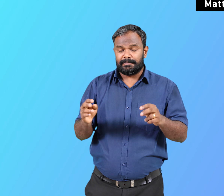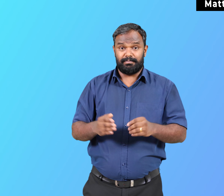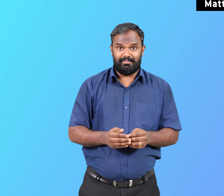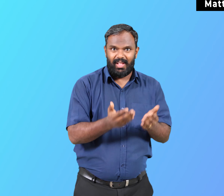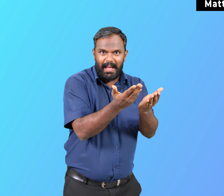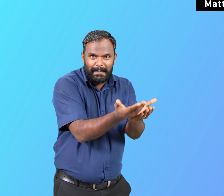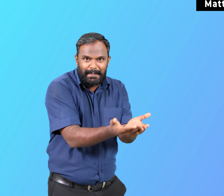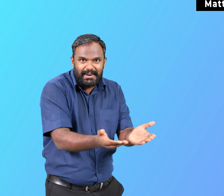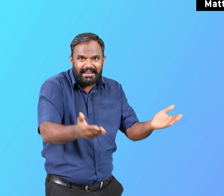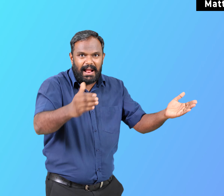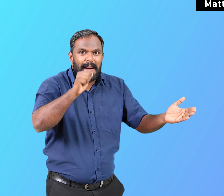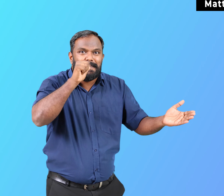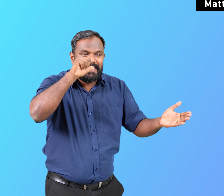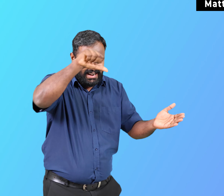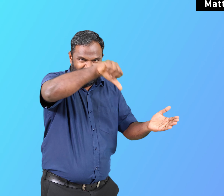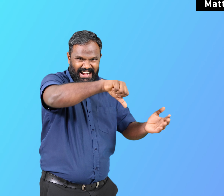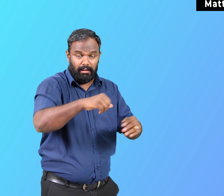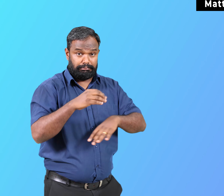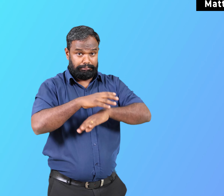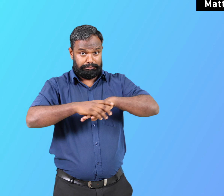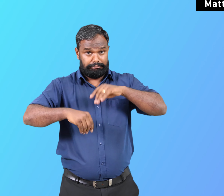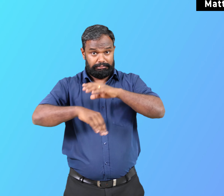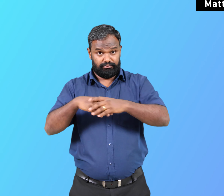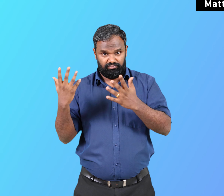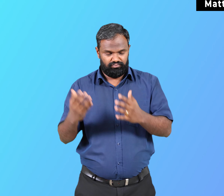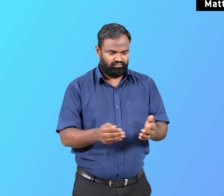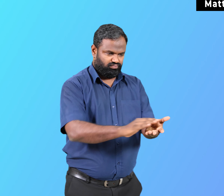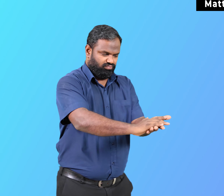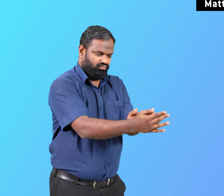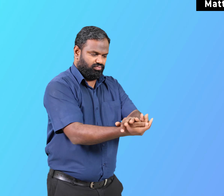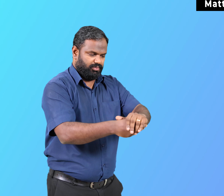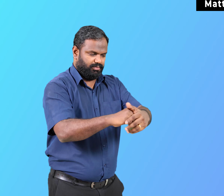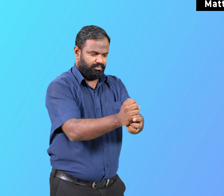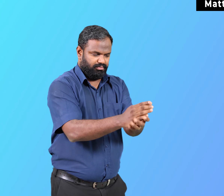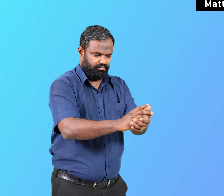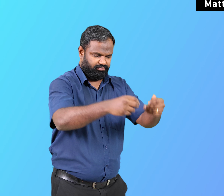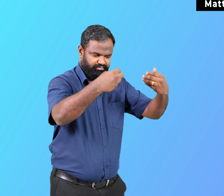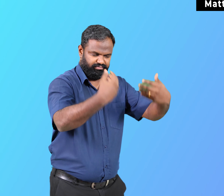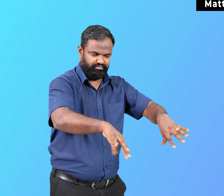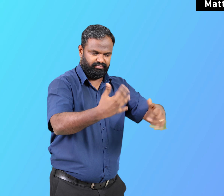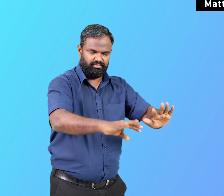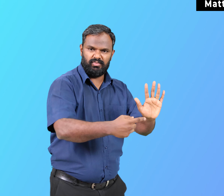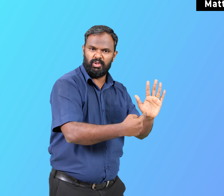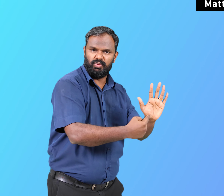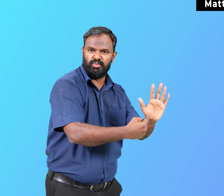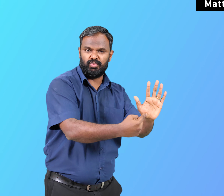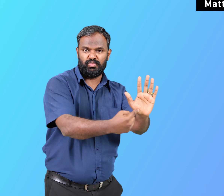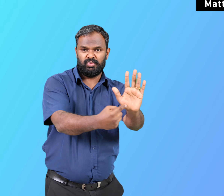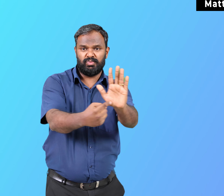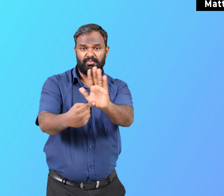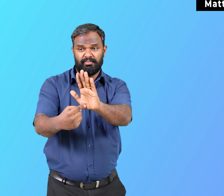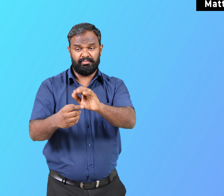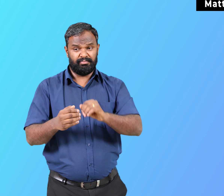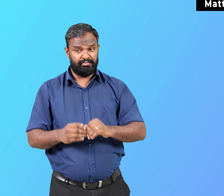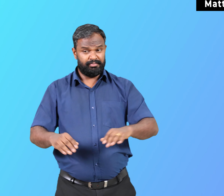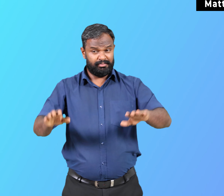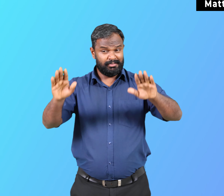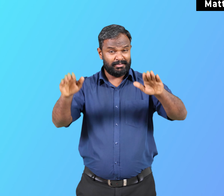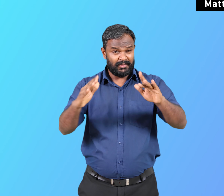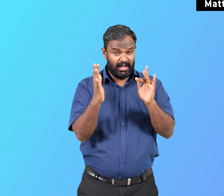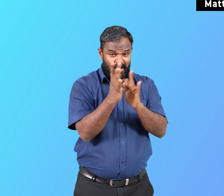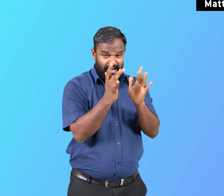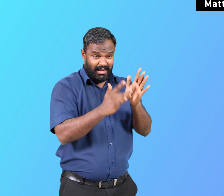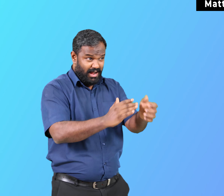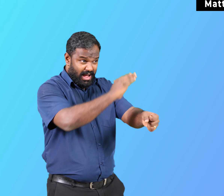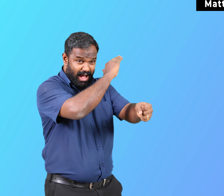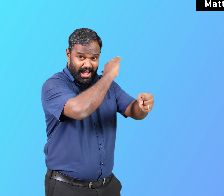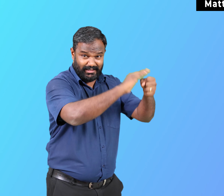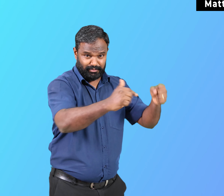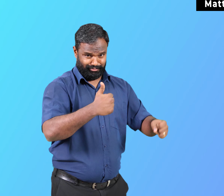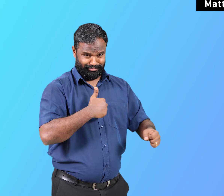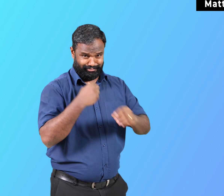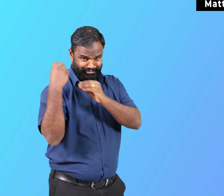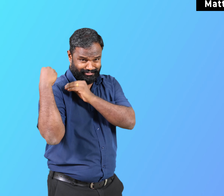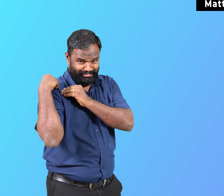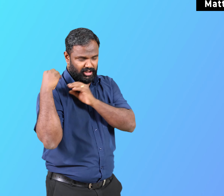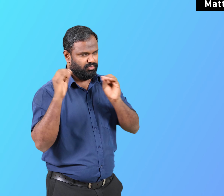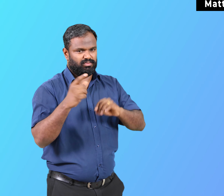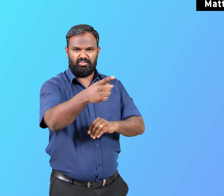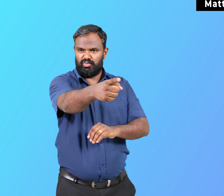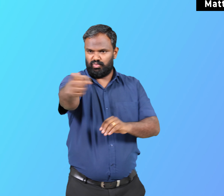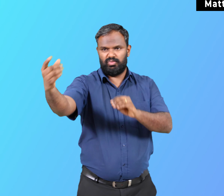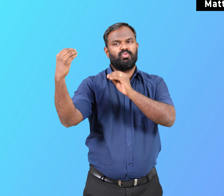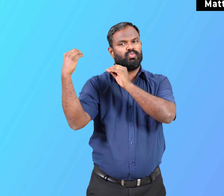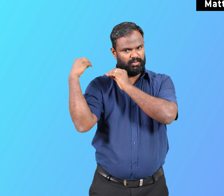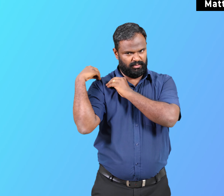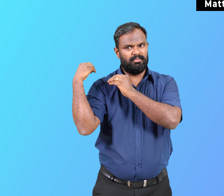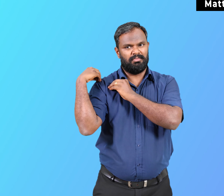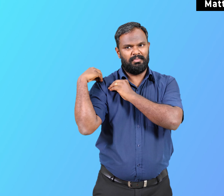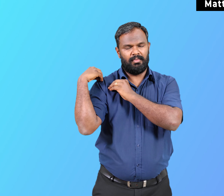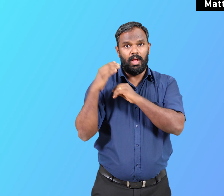So he took some water and washed his hands in front of them all. He said, “I am not guilty of this man’s death. You are the ones who are doing it!”